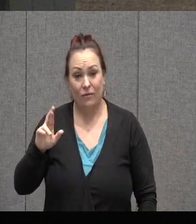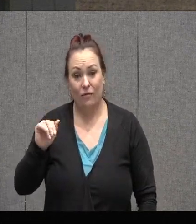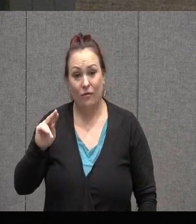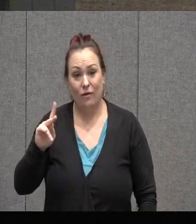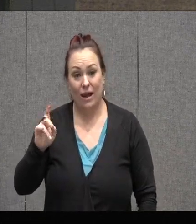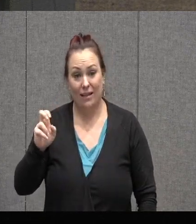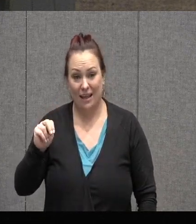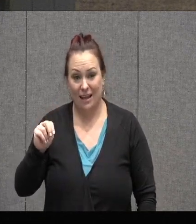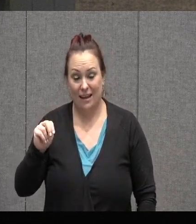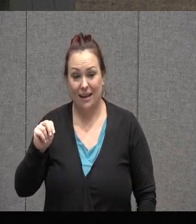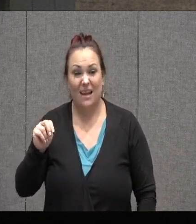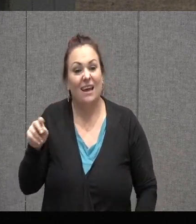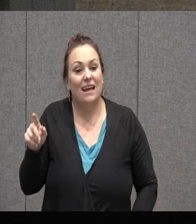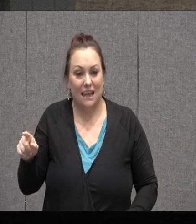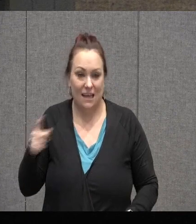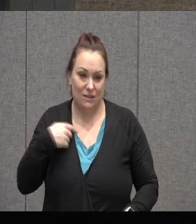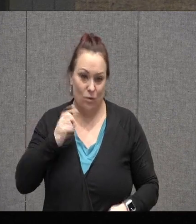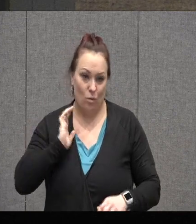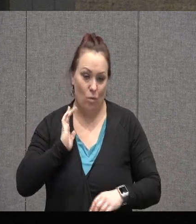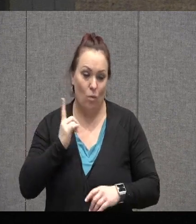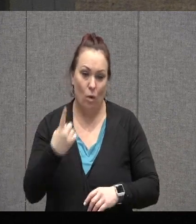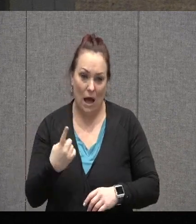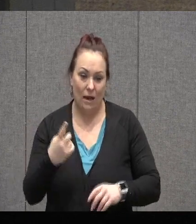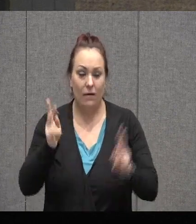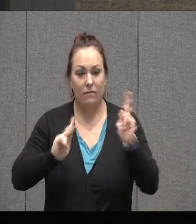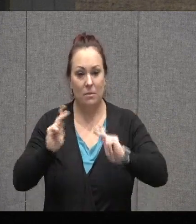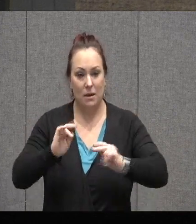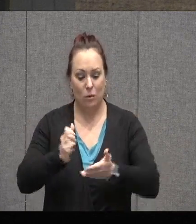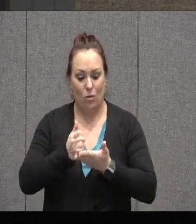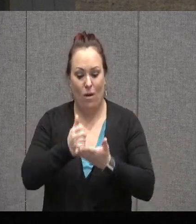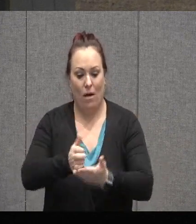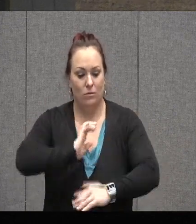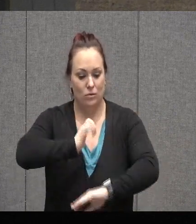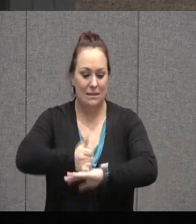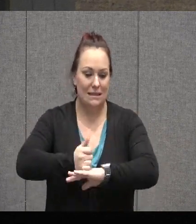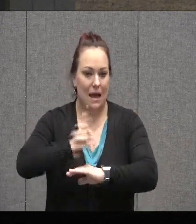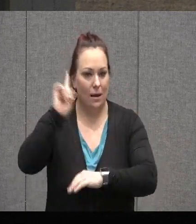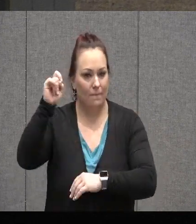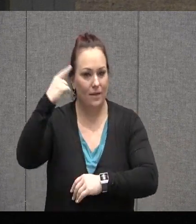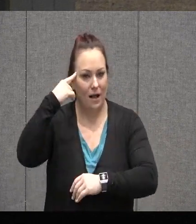So, we've chosen people that are very important to our history to put on our dollar bills,